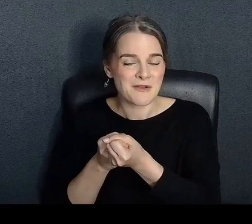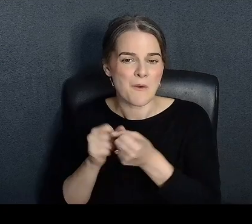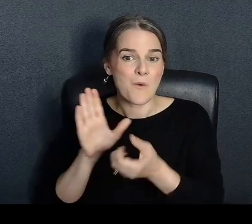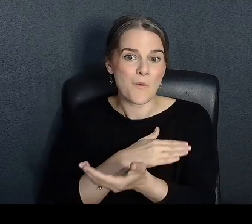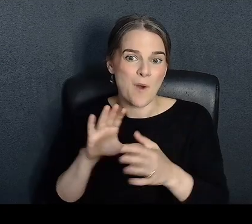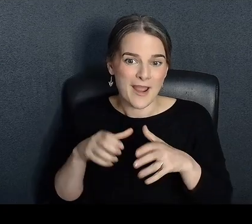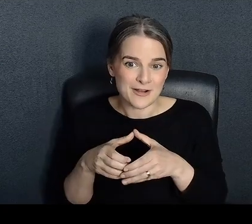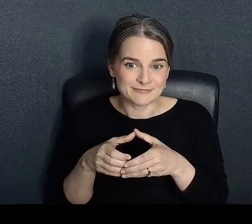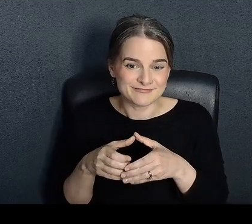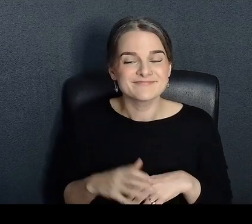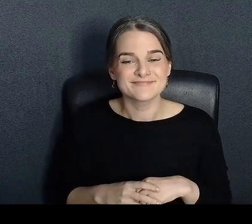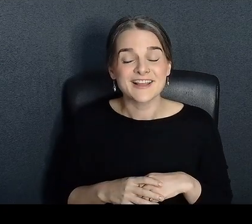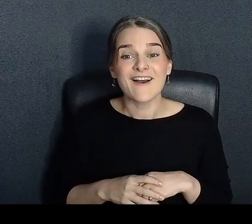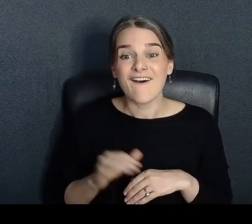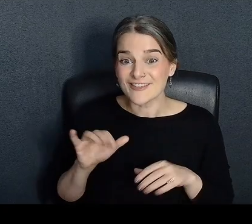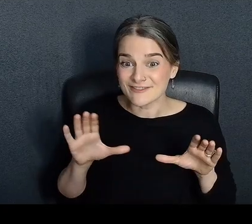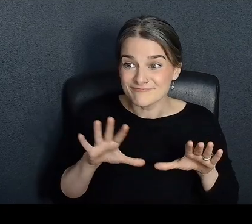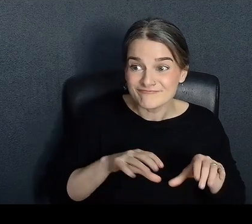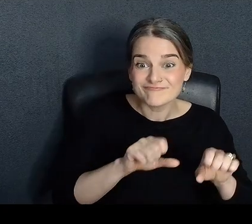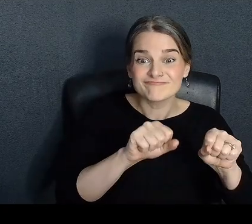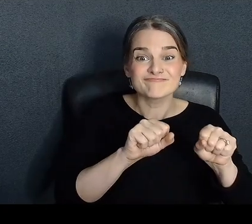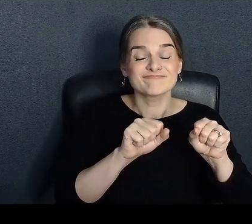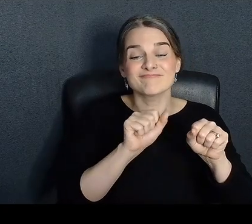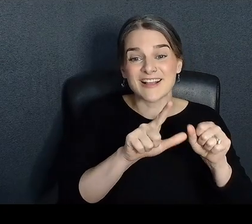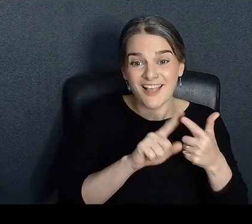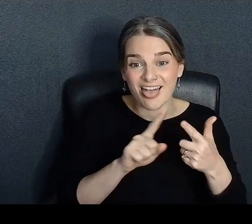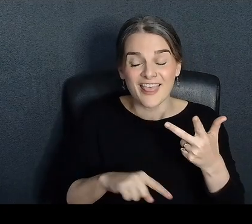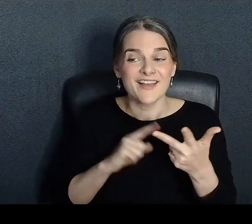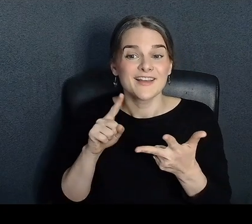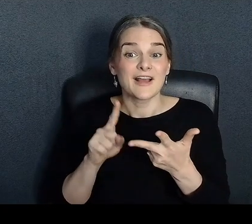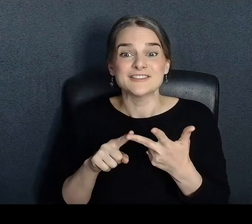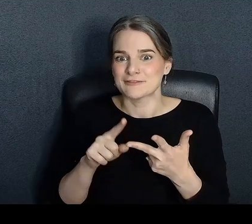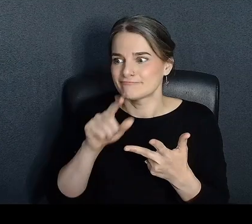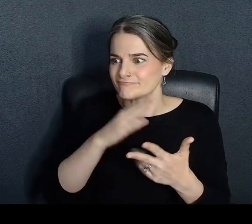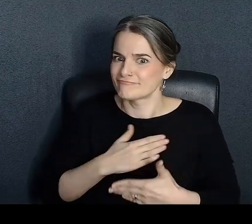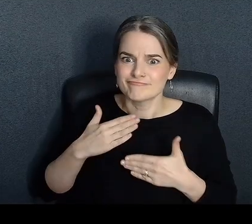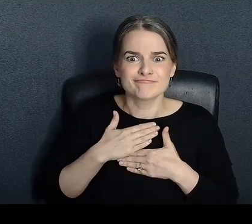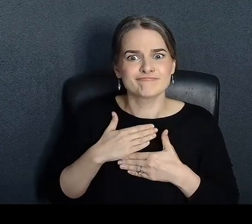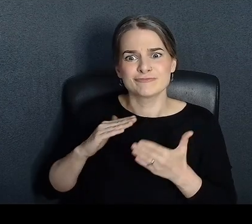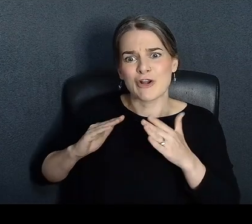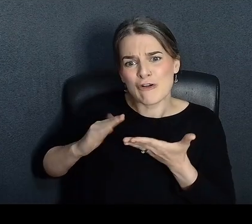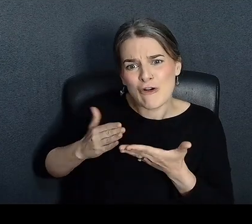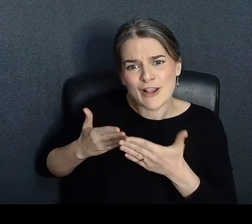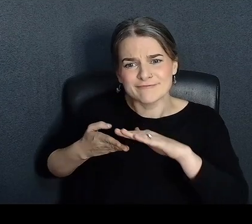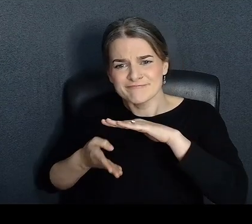and of course, she enjoys baking traditional Italian cookies, cakes, and pastries for friends and families.